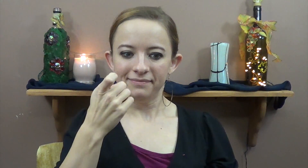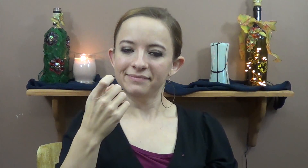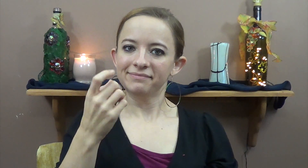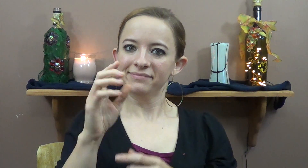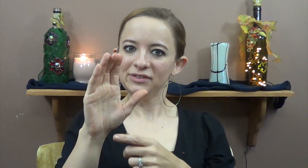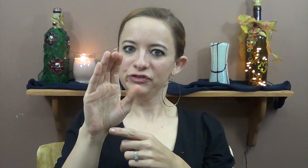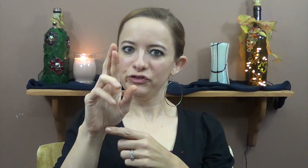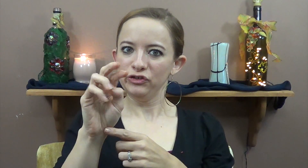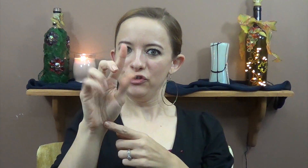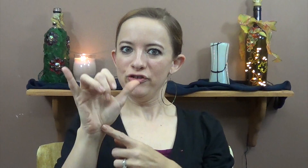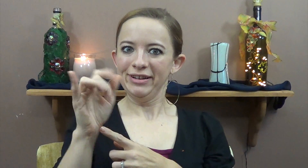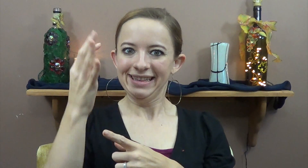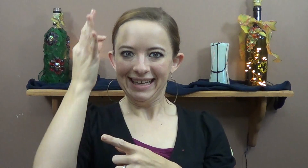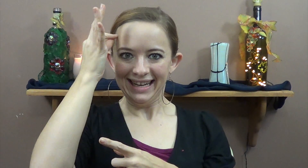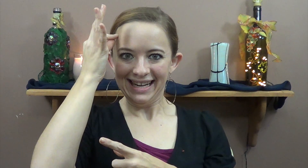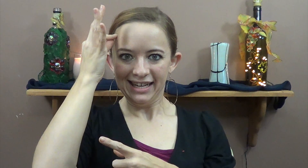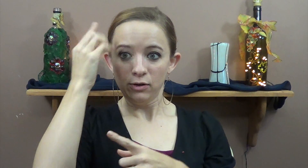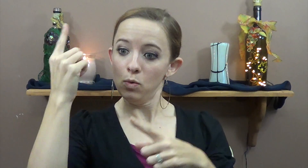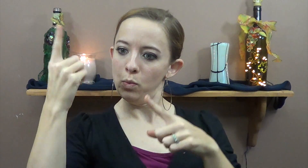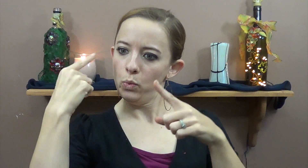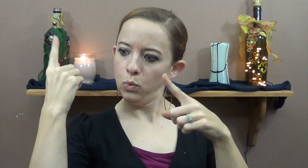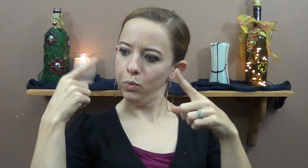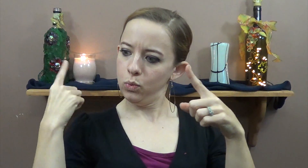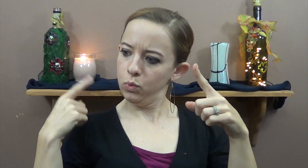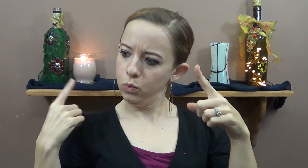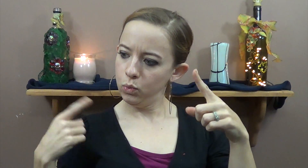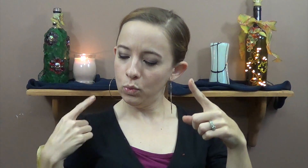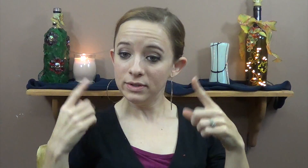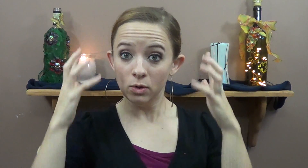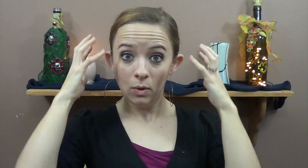So obvioulsy it's that way because the curl